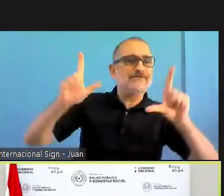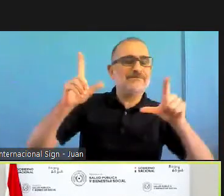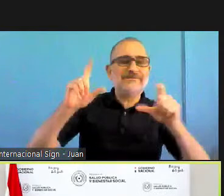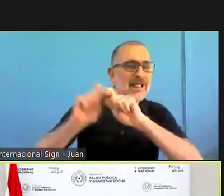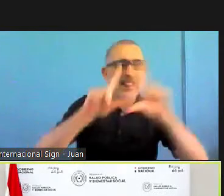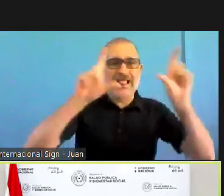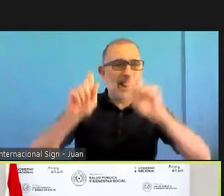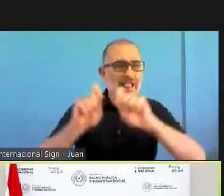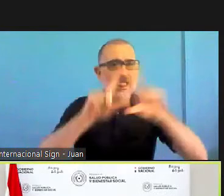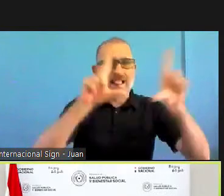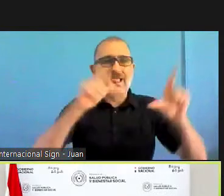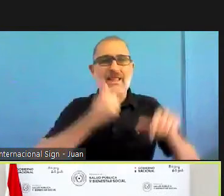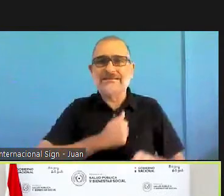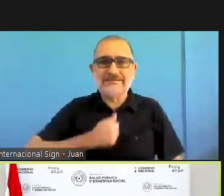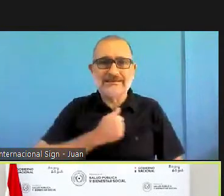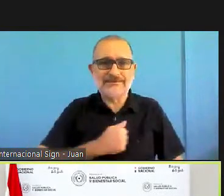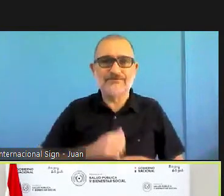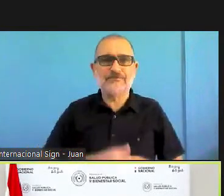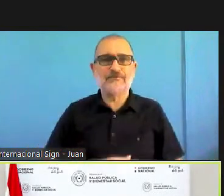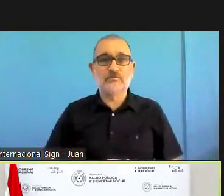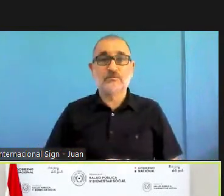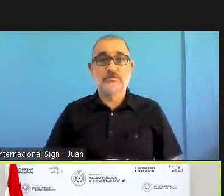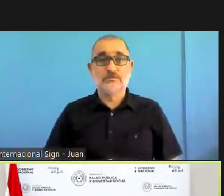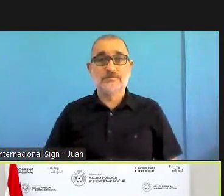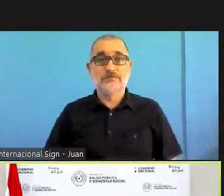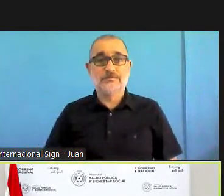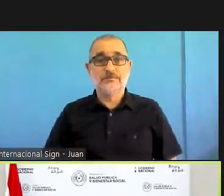First slide.